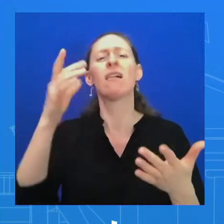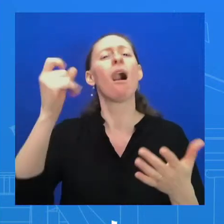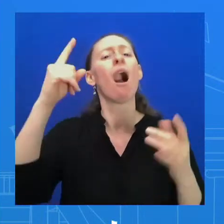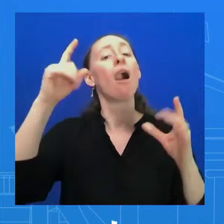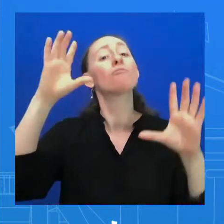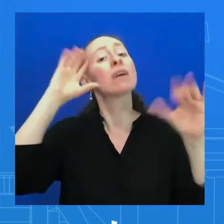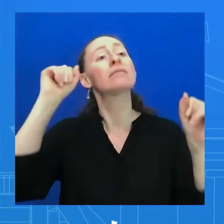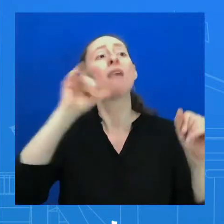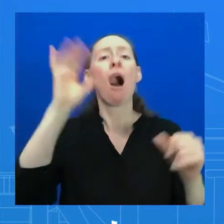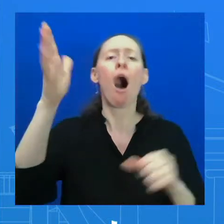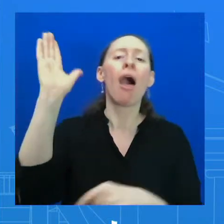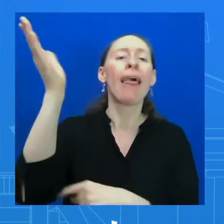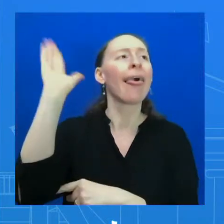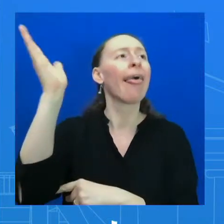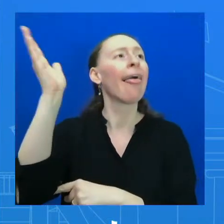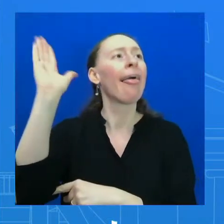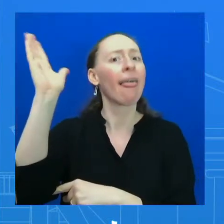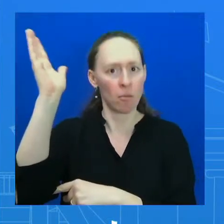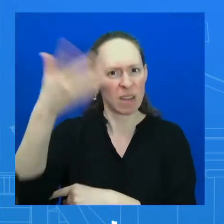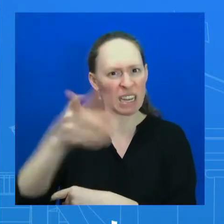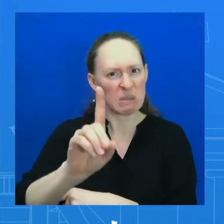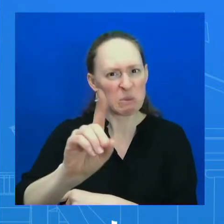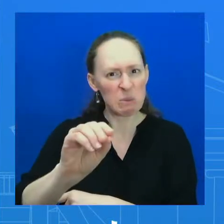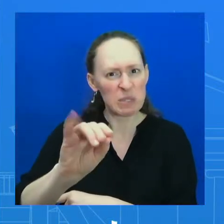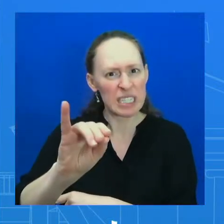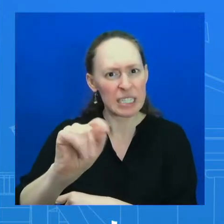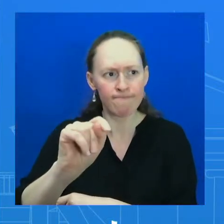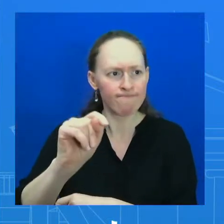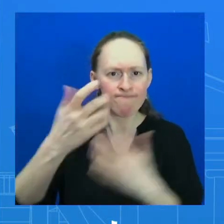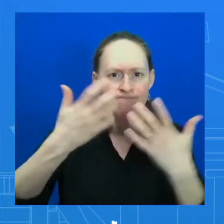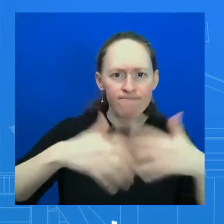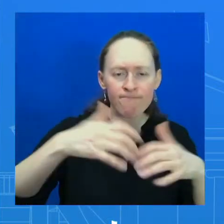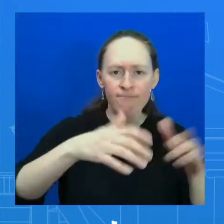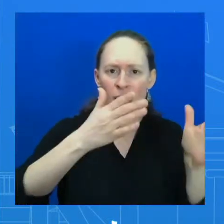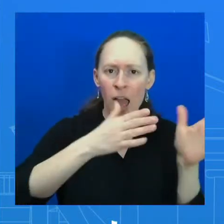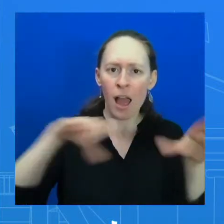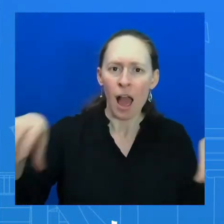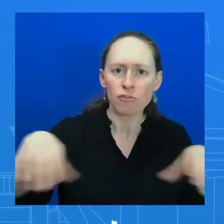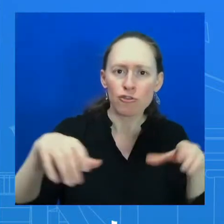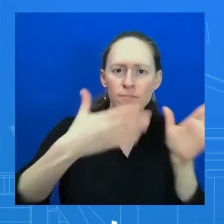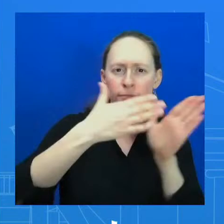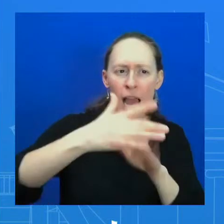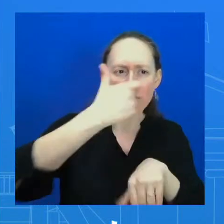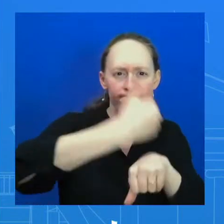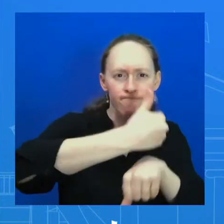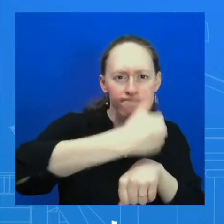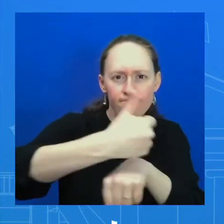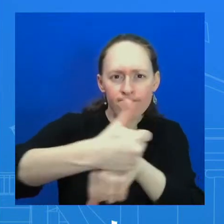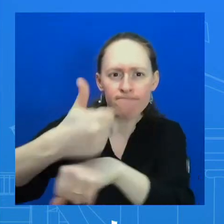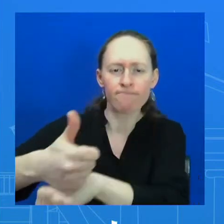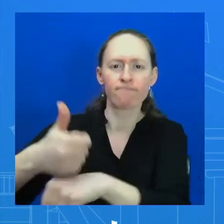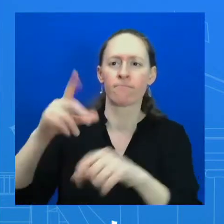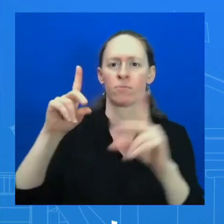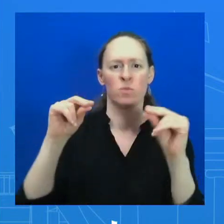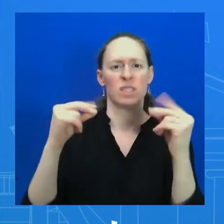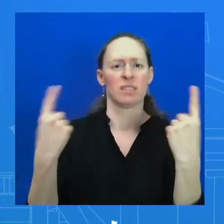that he's taken to deal with climate -- the climate crisis. And, you know, it is a -- it is indeed a crisis. When he walked into this administration,